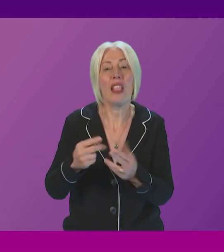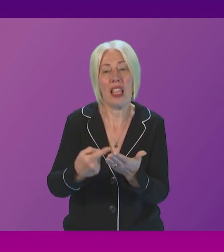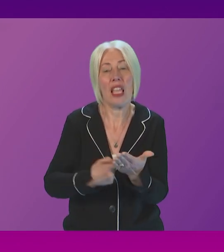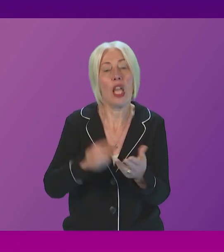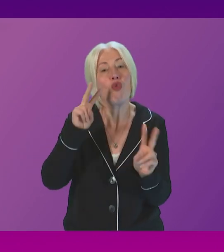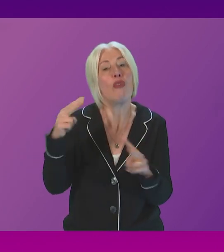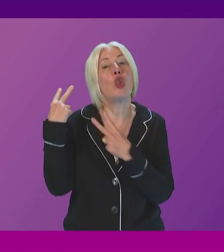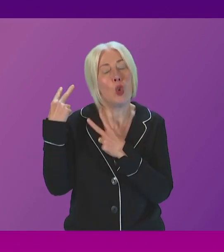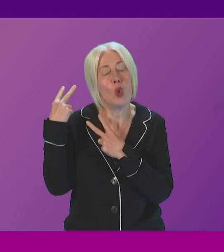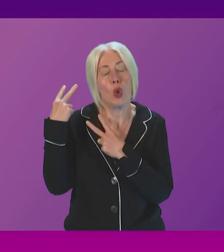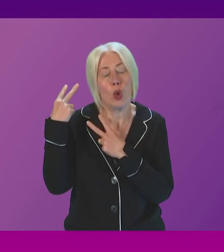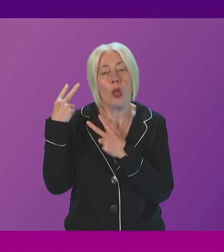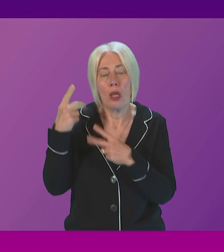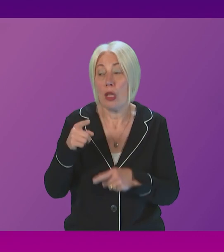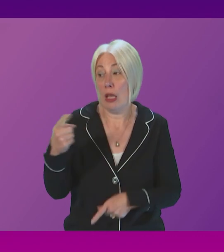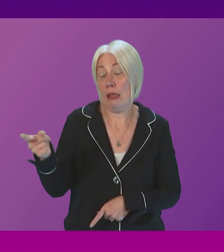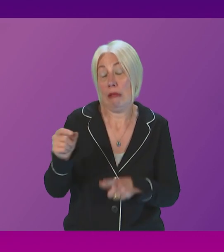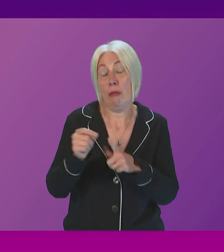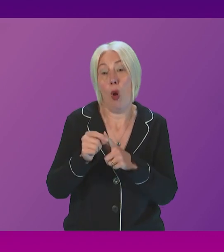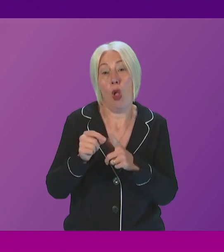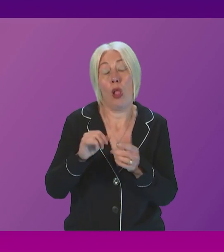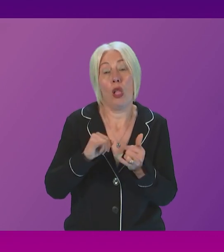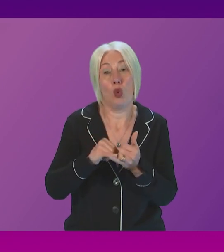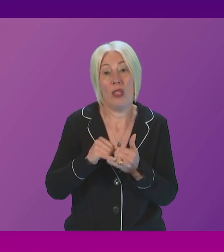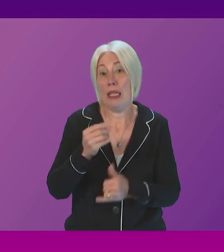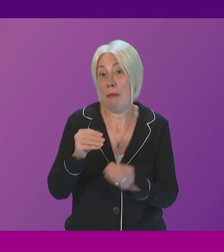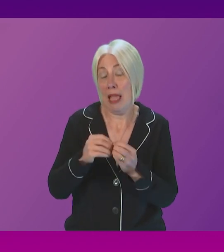I will comment on the Feeley review in particular, because Paul Sweeney mentioned it. It recommended